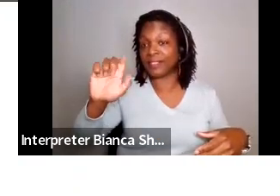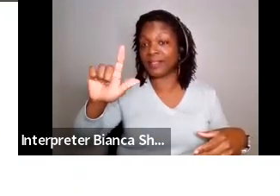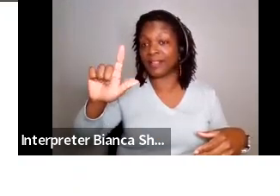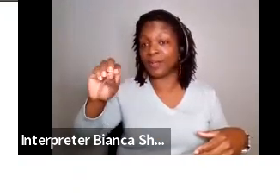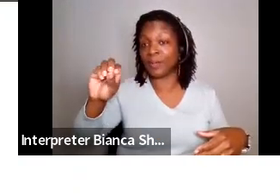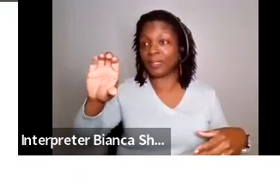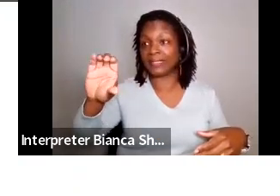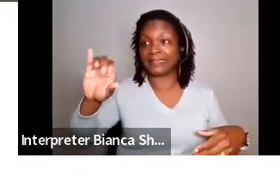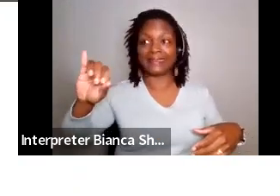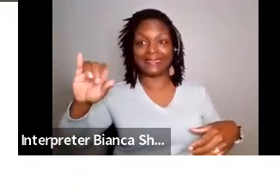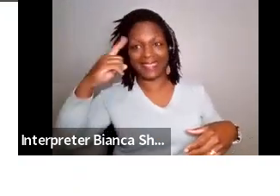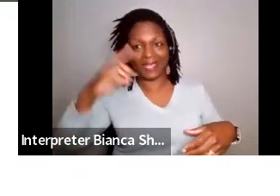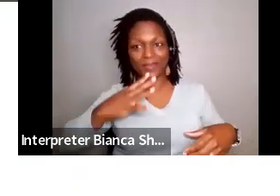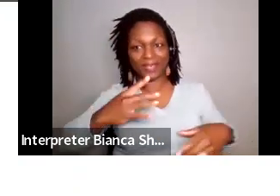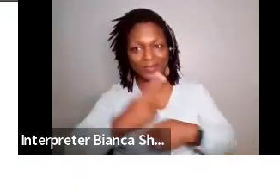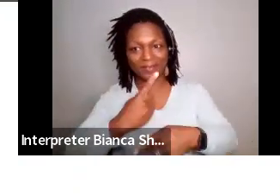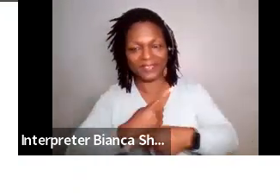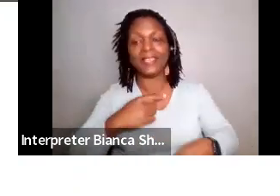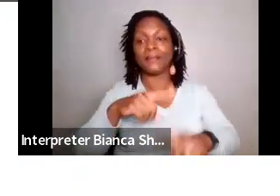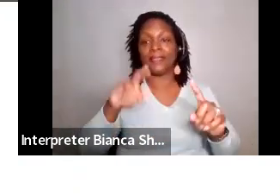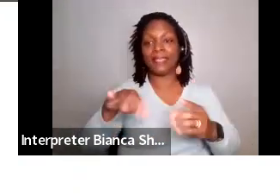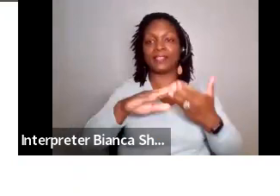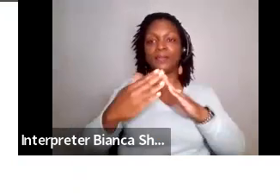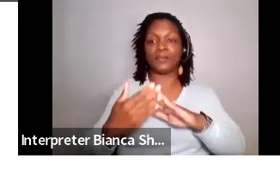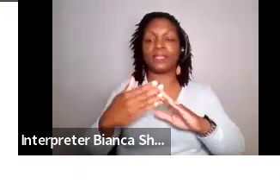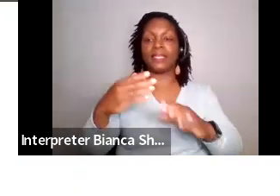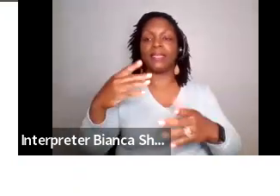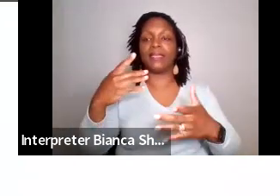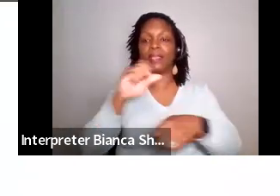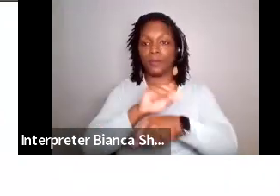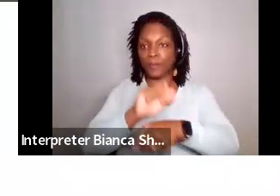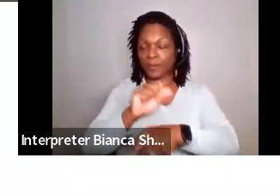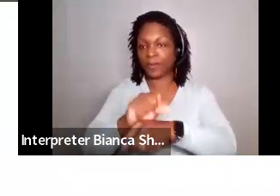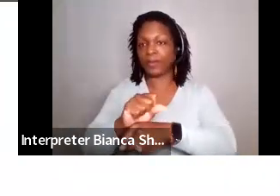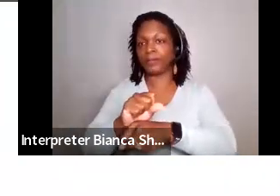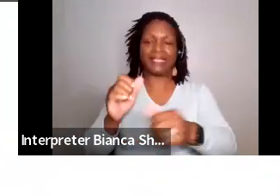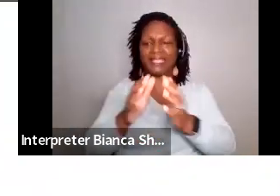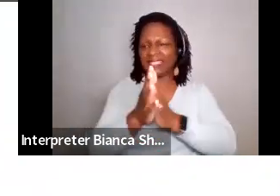My good She is a community work, incentive, coordinator, or sea wick.